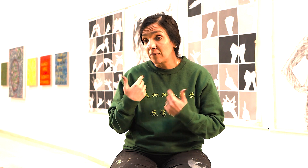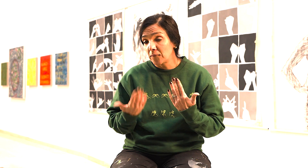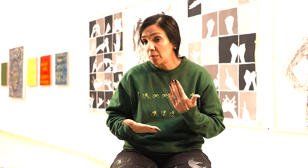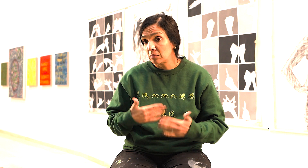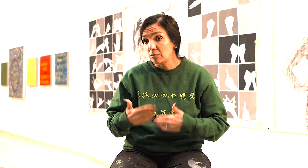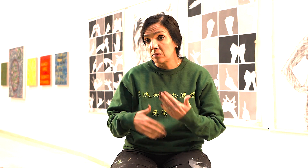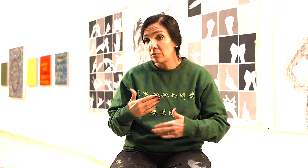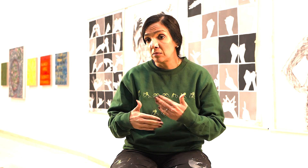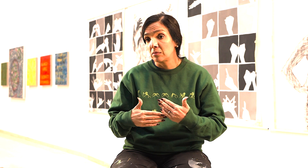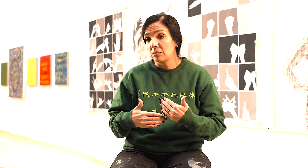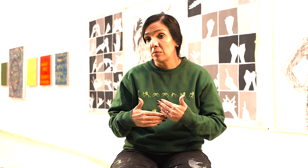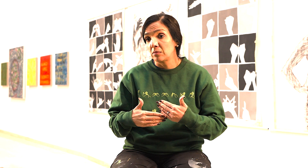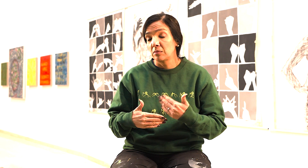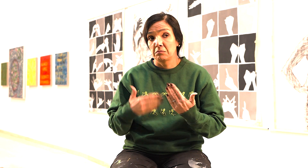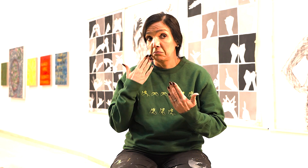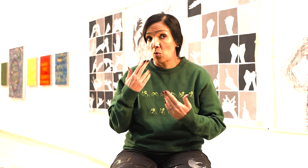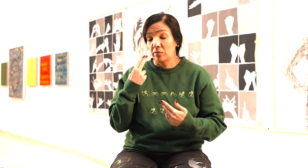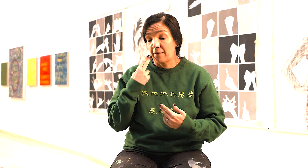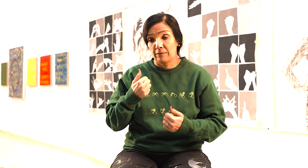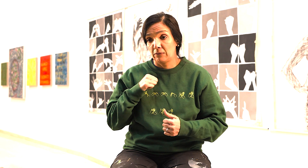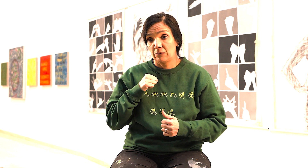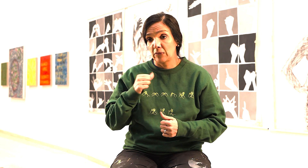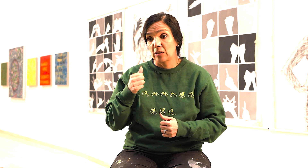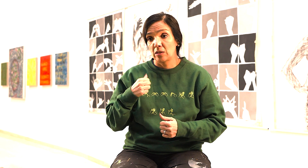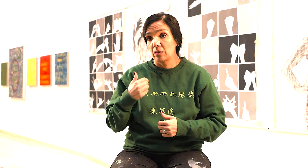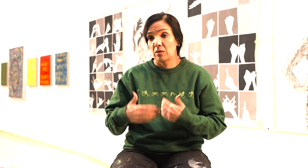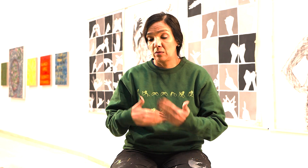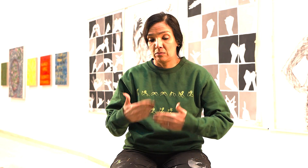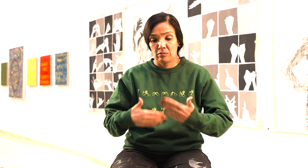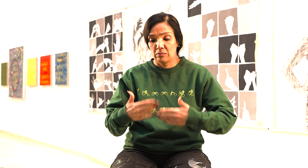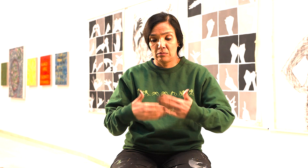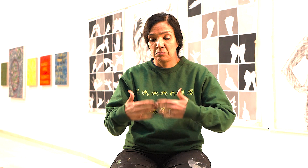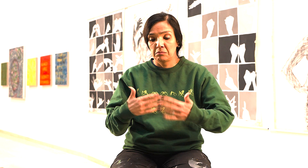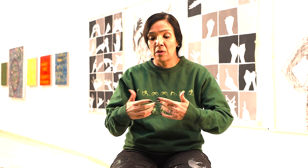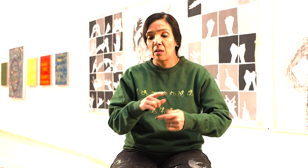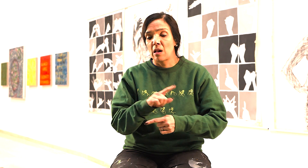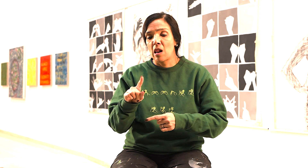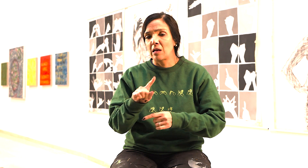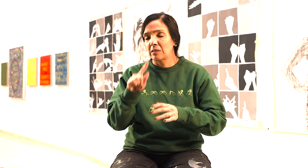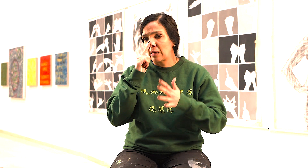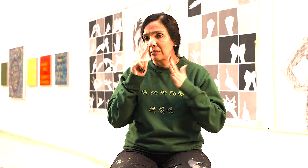When I went to school, my parents didn't know I was Deaf when I started mainstream school.